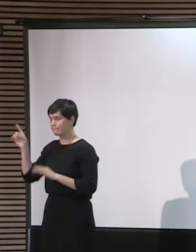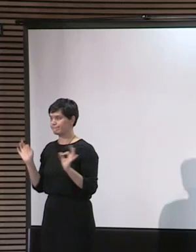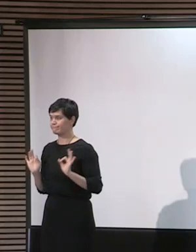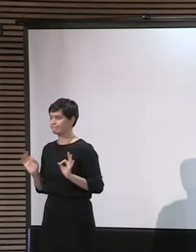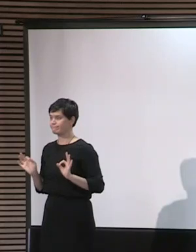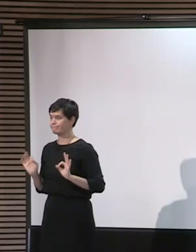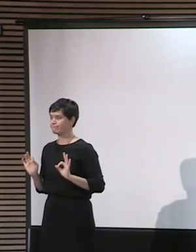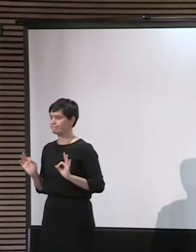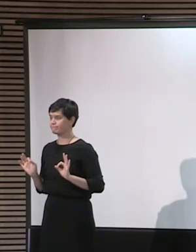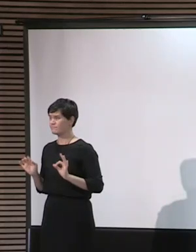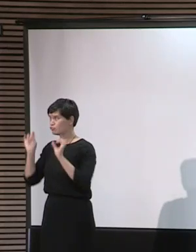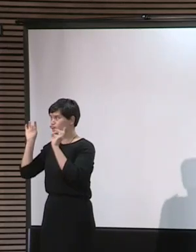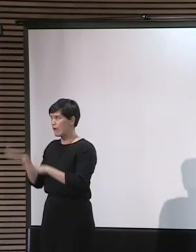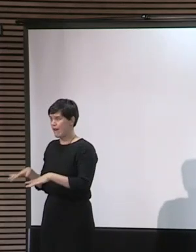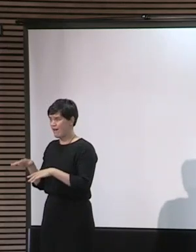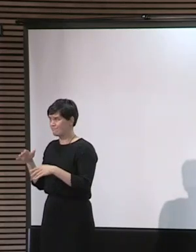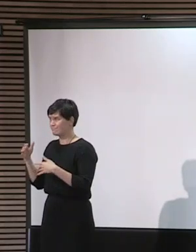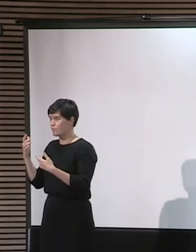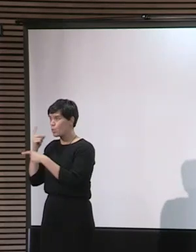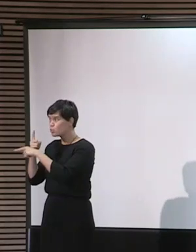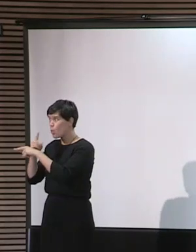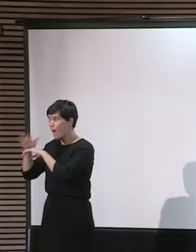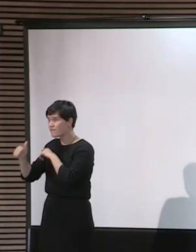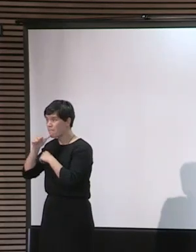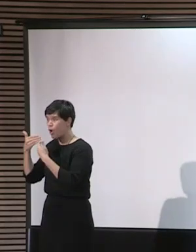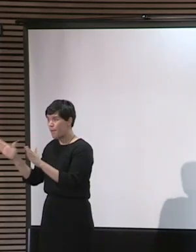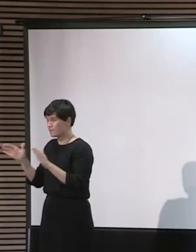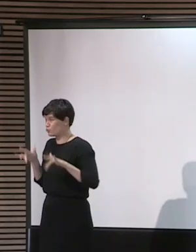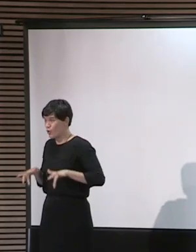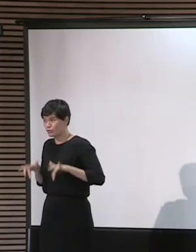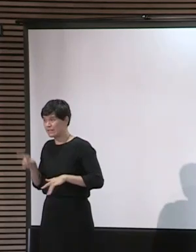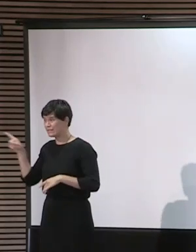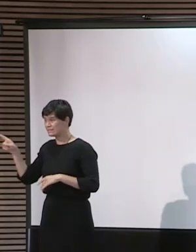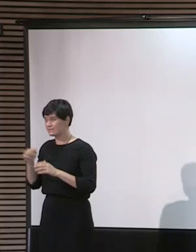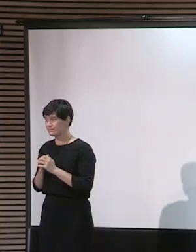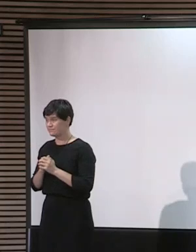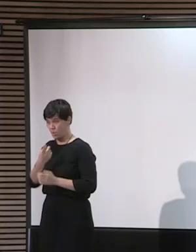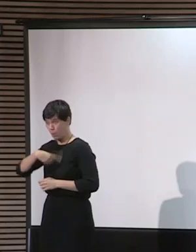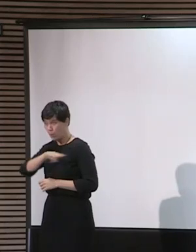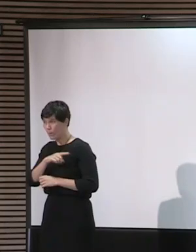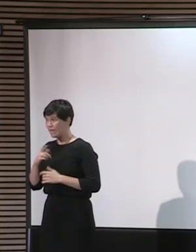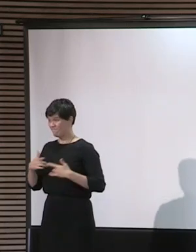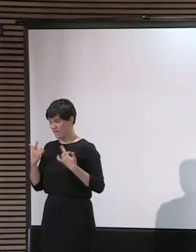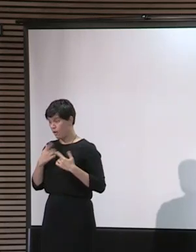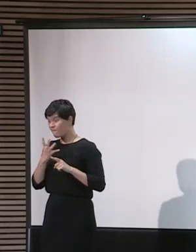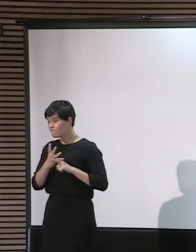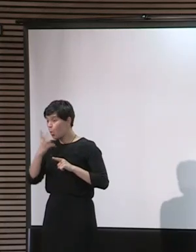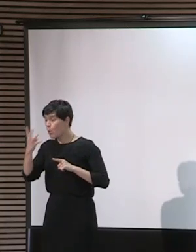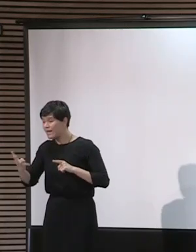already opened, our bars. Across the ditch, that's not even on the horizon. And in fact, we're saying that we